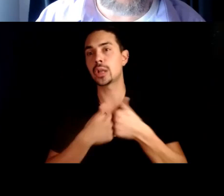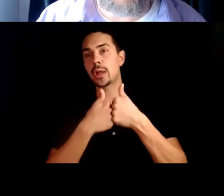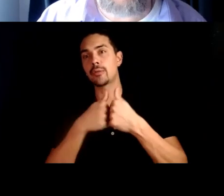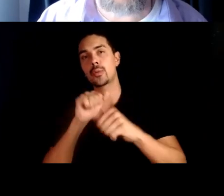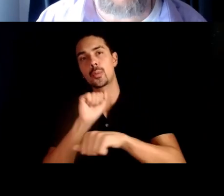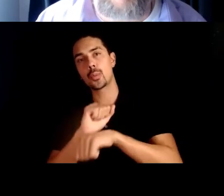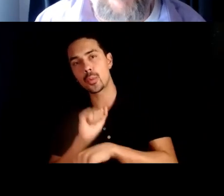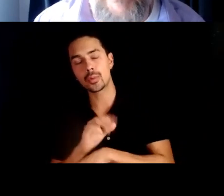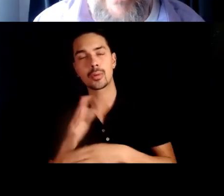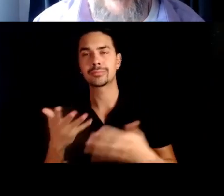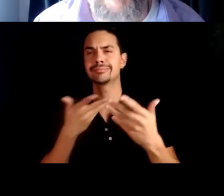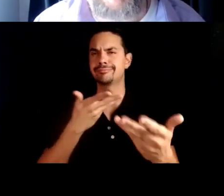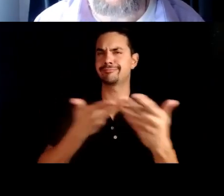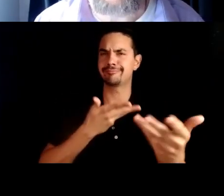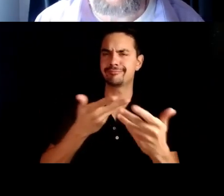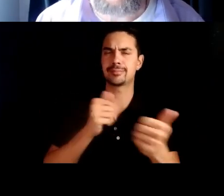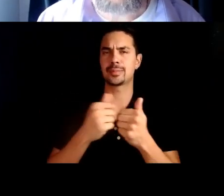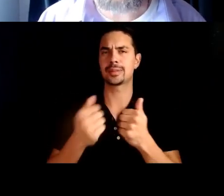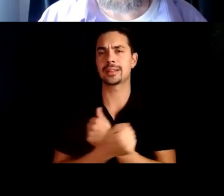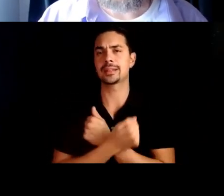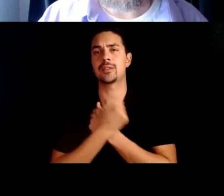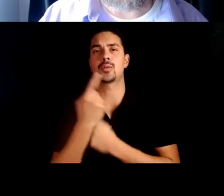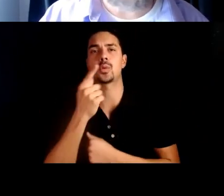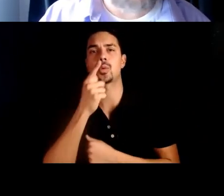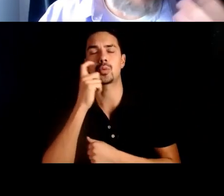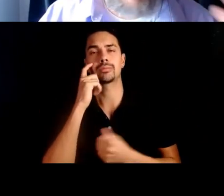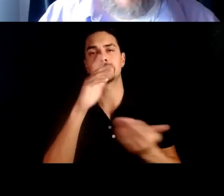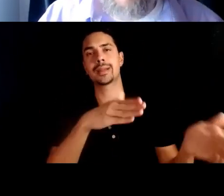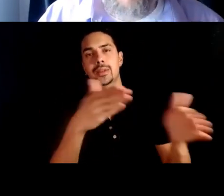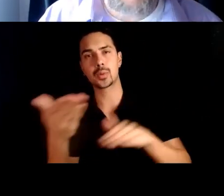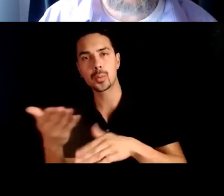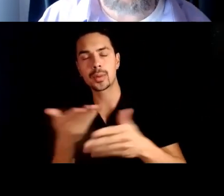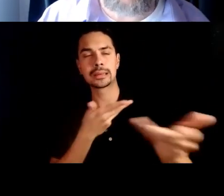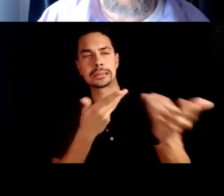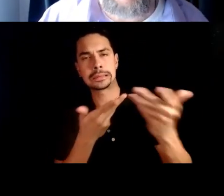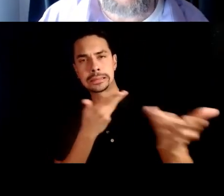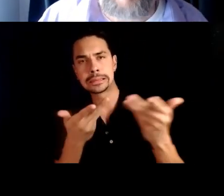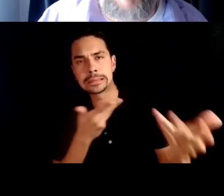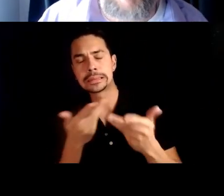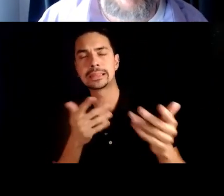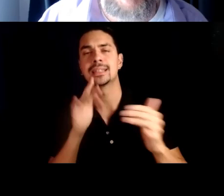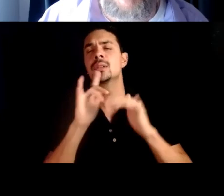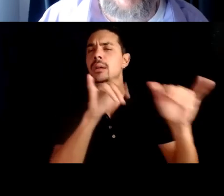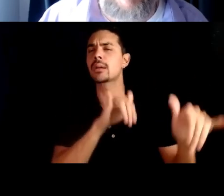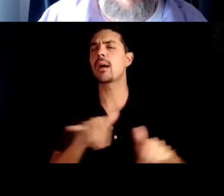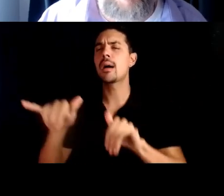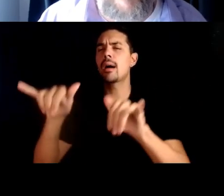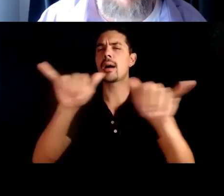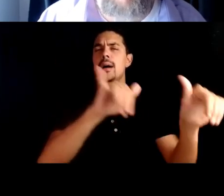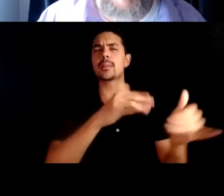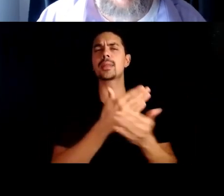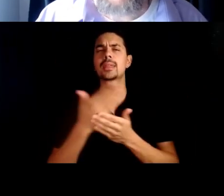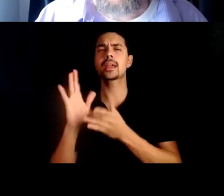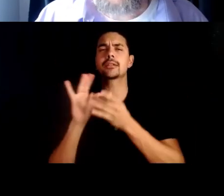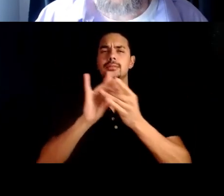dealing with a loved one that has recently died, any of those common things that people seek therapy for.